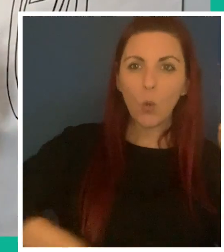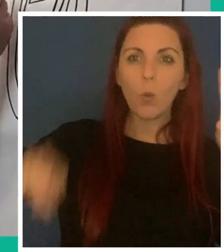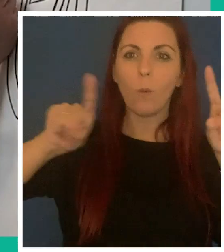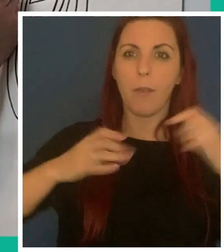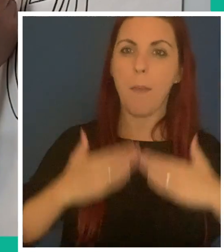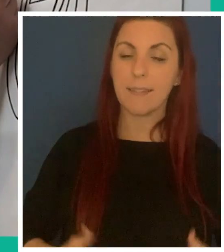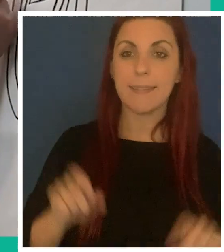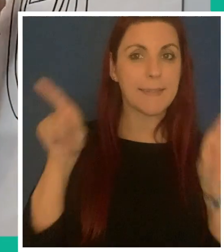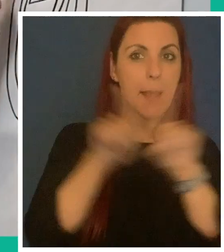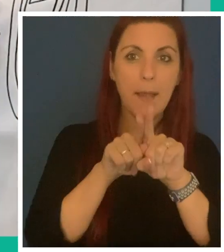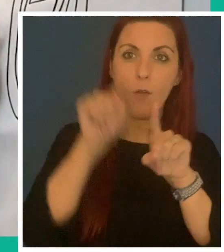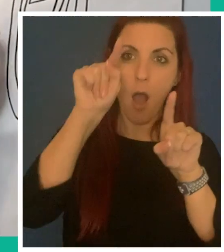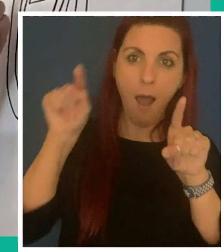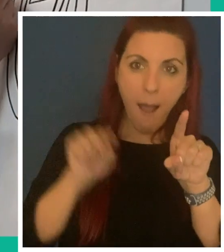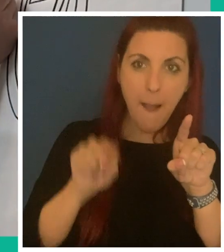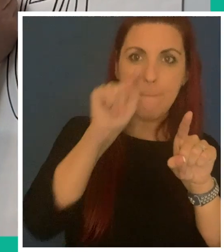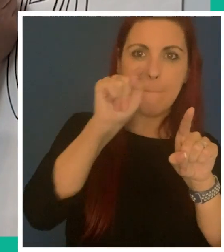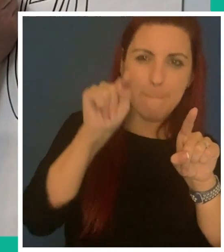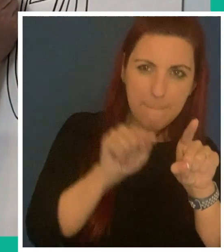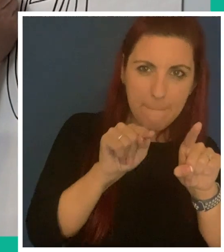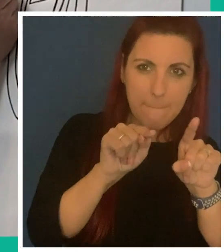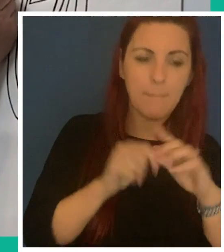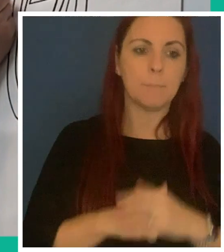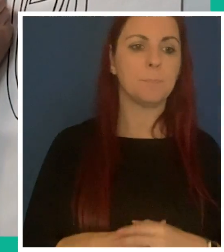I'm going to draw this shape again but smaller, so it's going to come out like